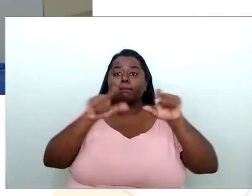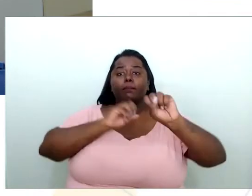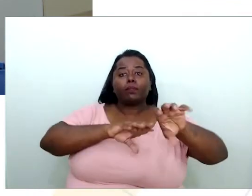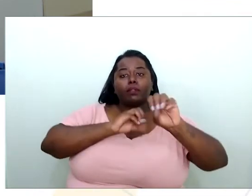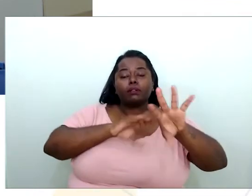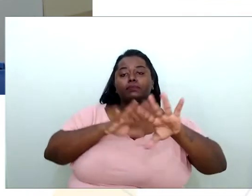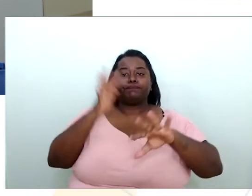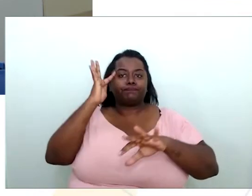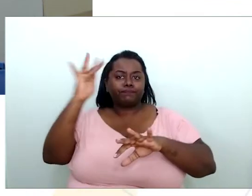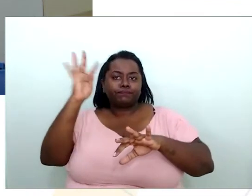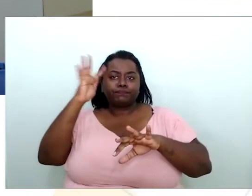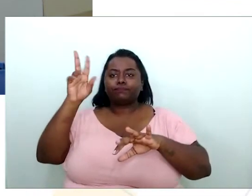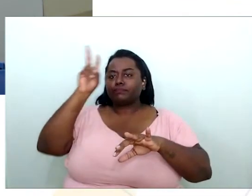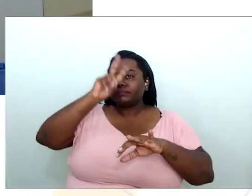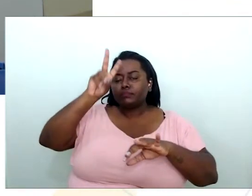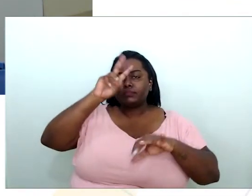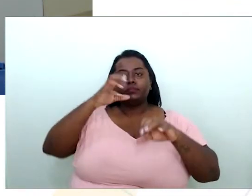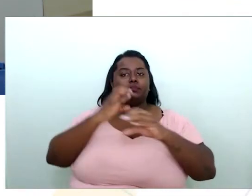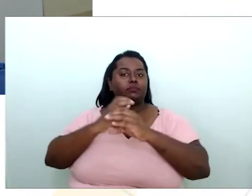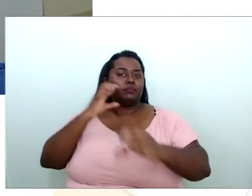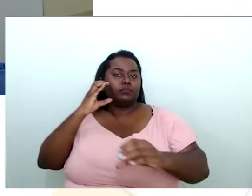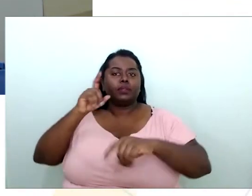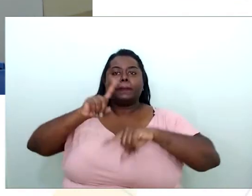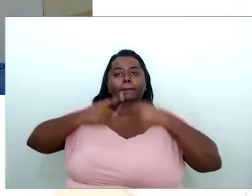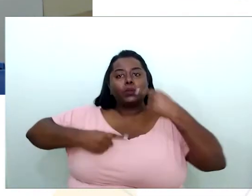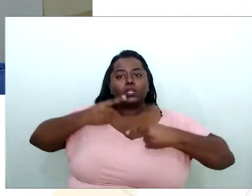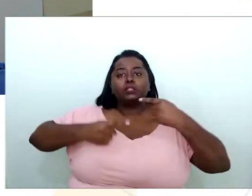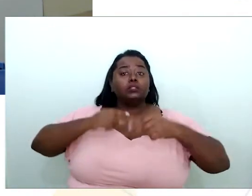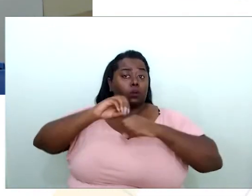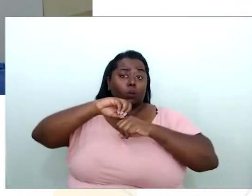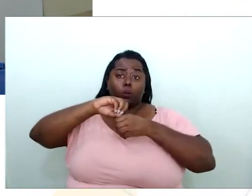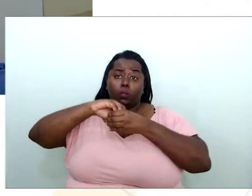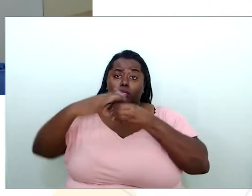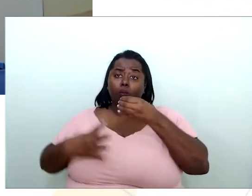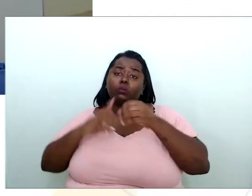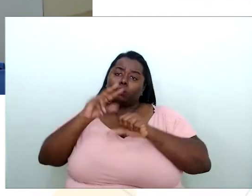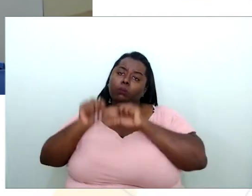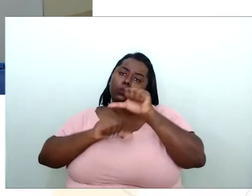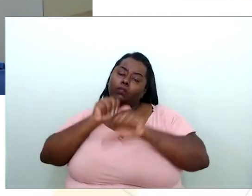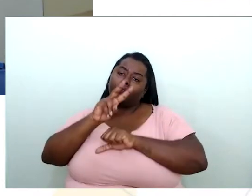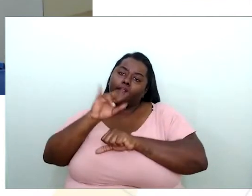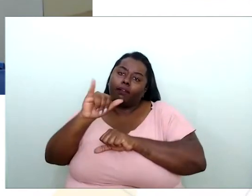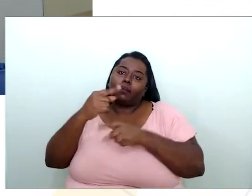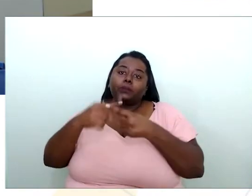history politics engineering content changes because new knowledge is is